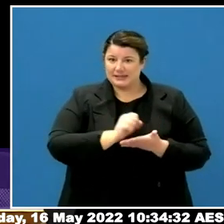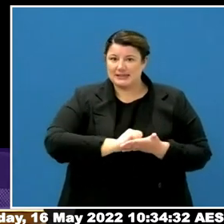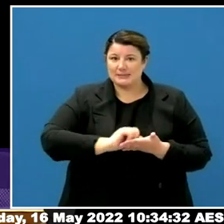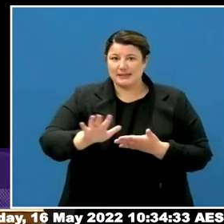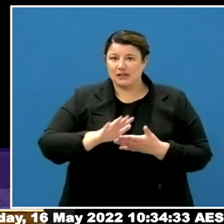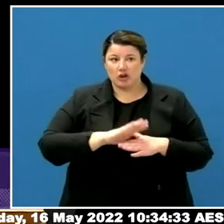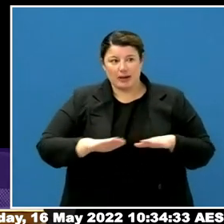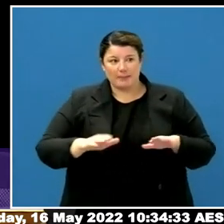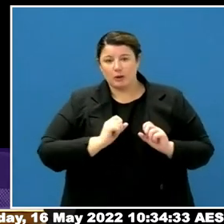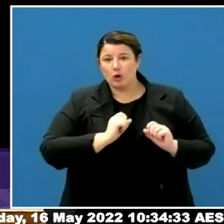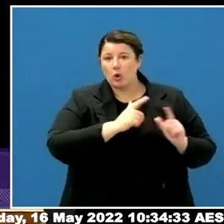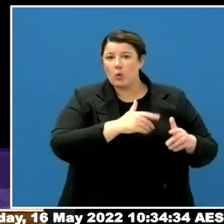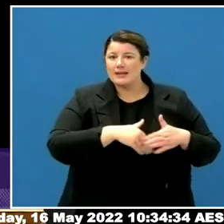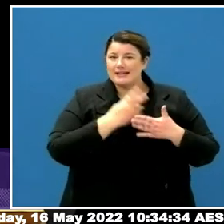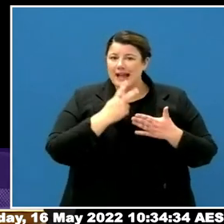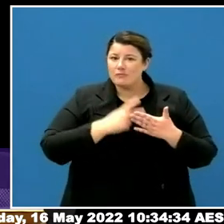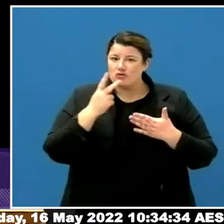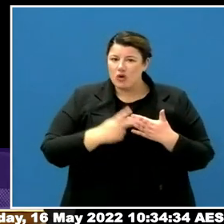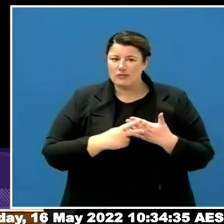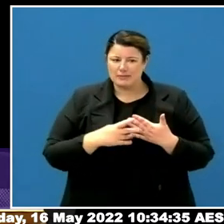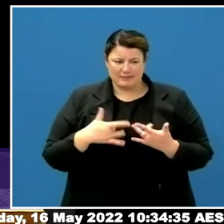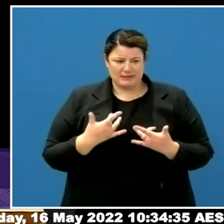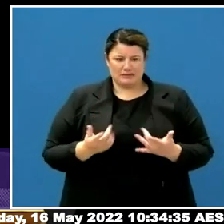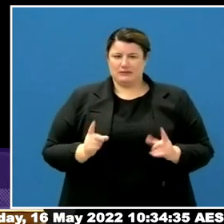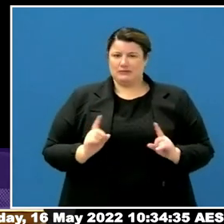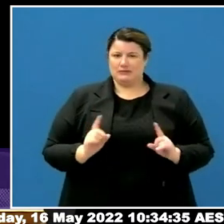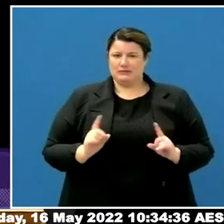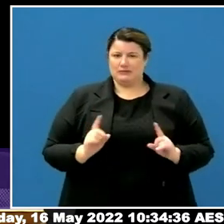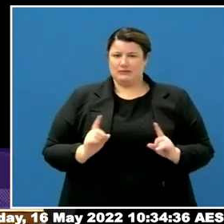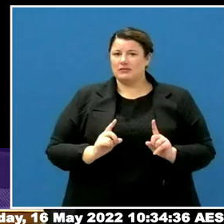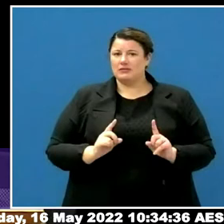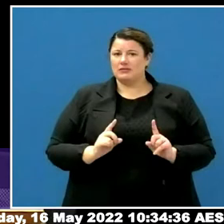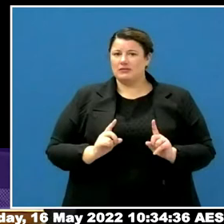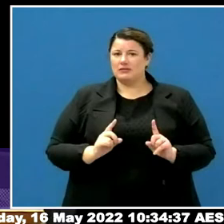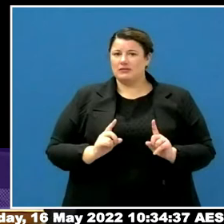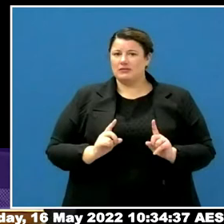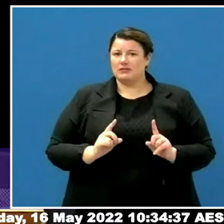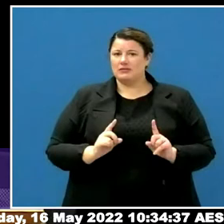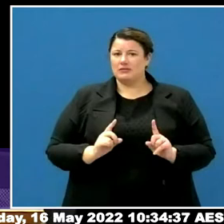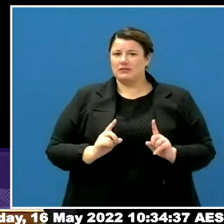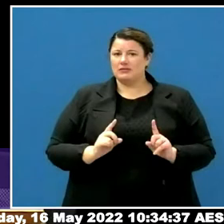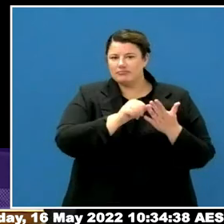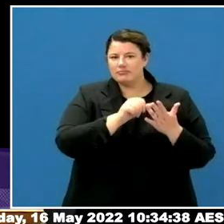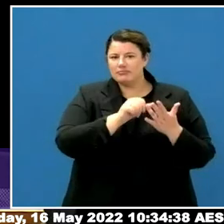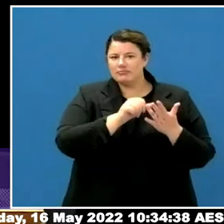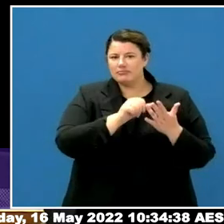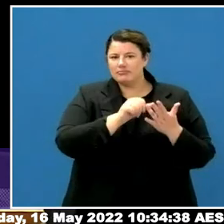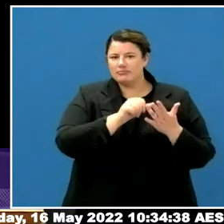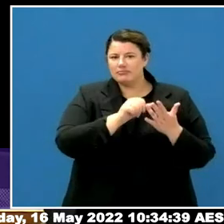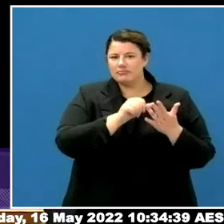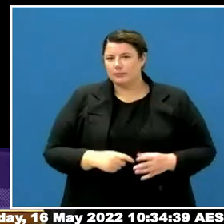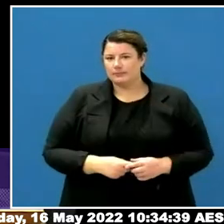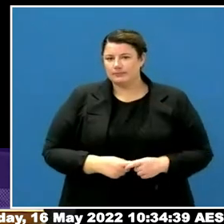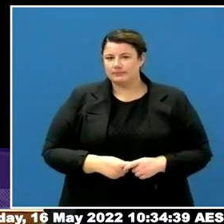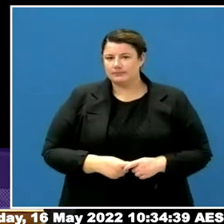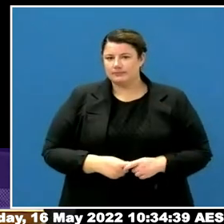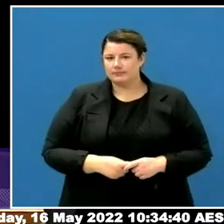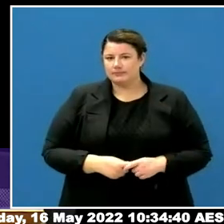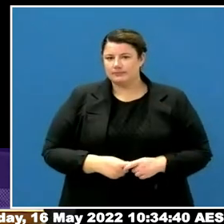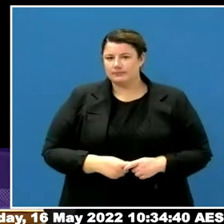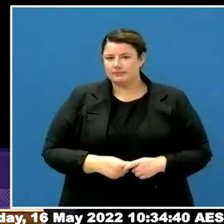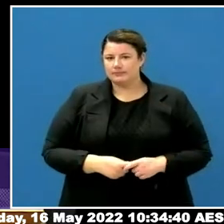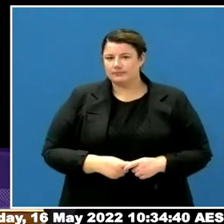day program. Another issue that Sally will address relates to how Afford quoted and